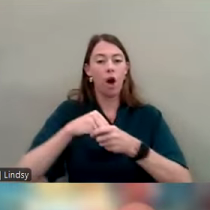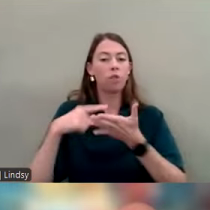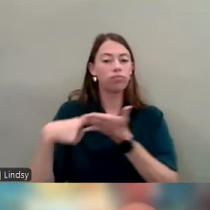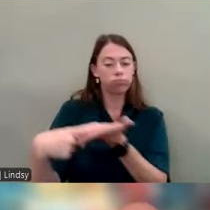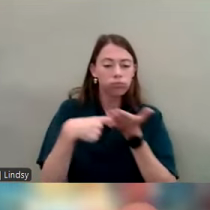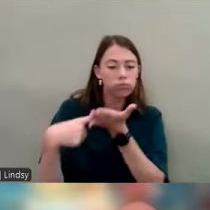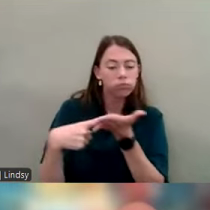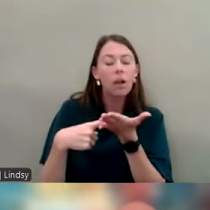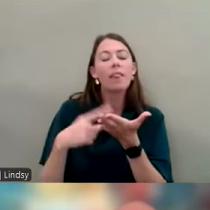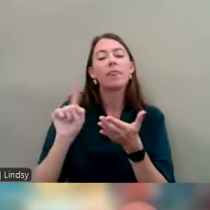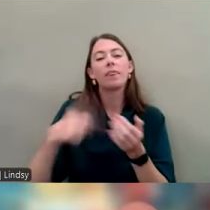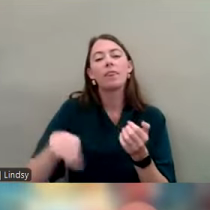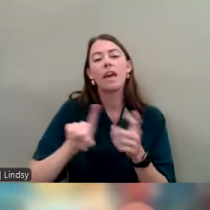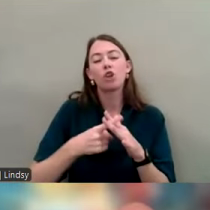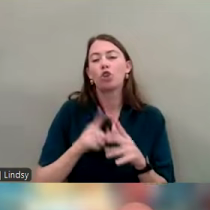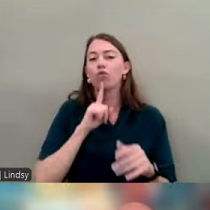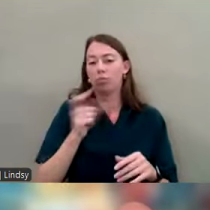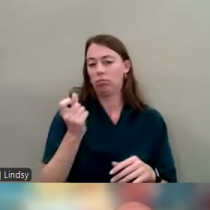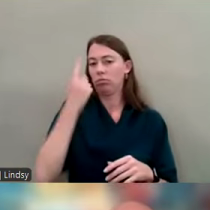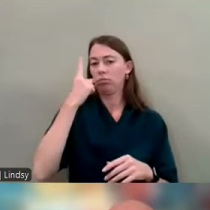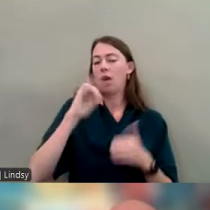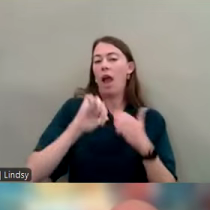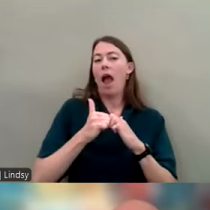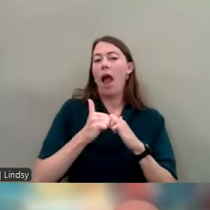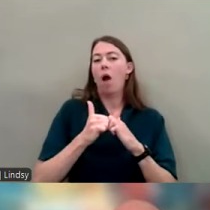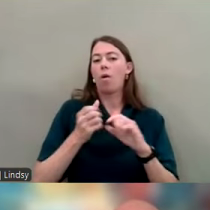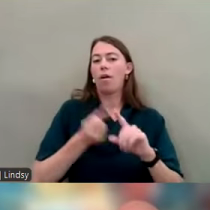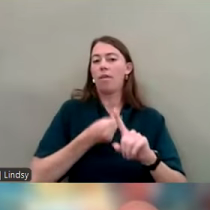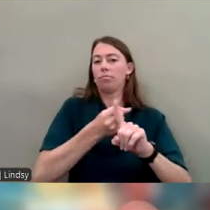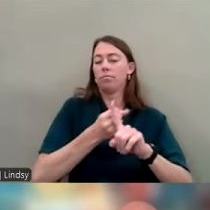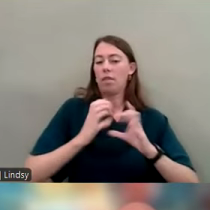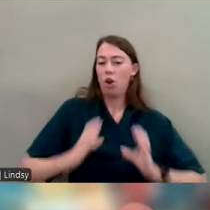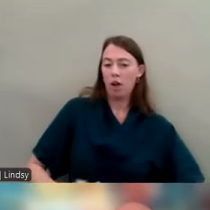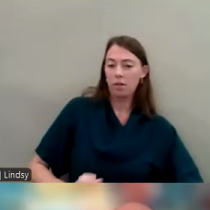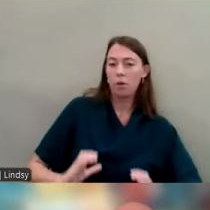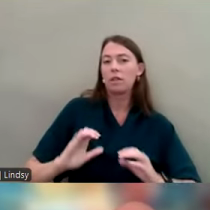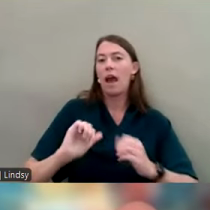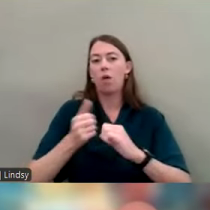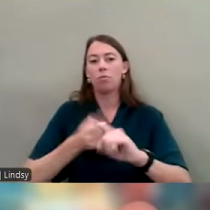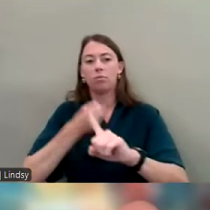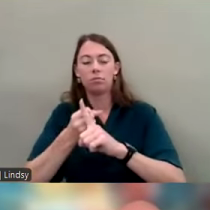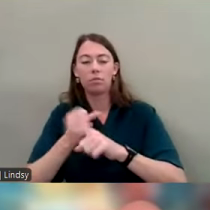impacts to the business overall, and they started to make sure that all of the teams, regardless of